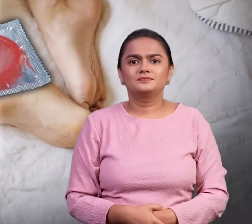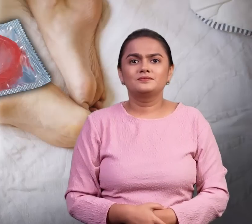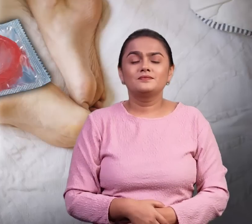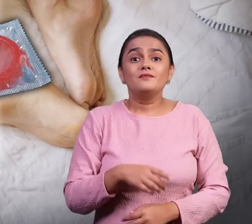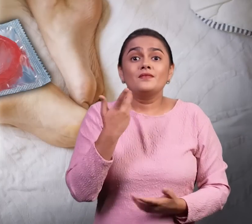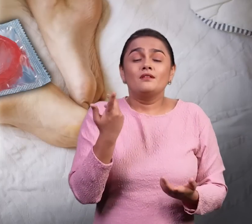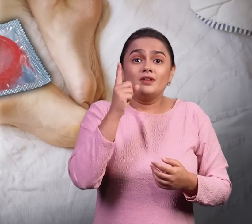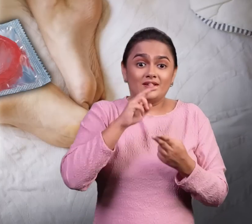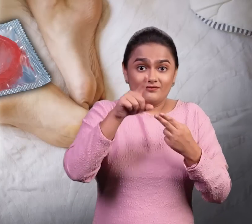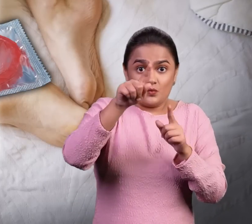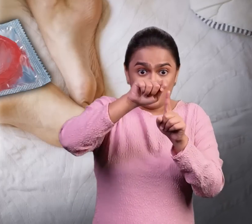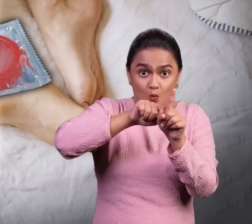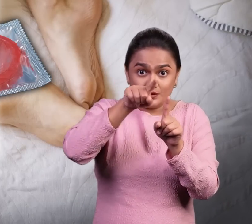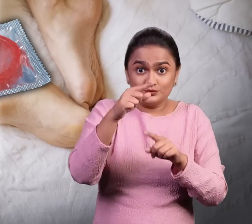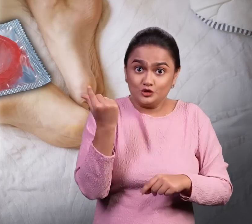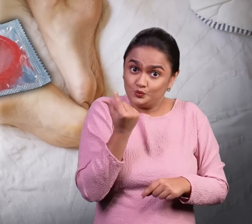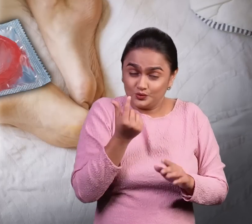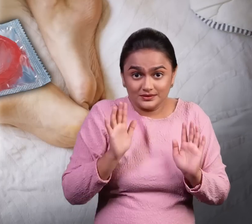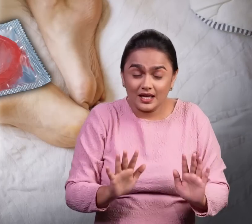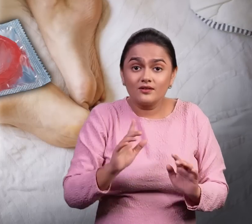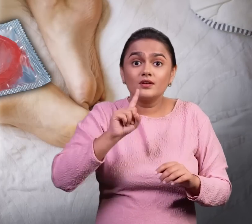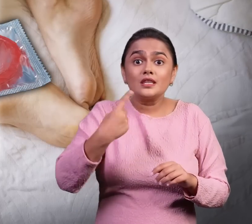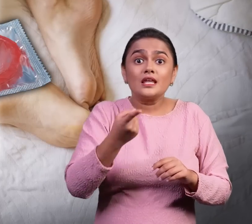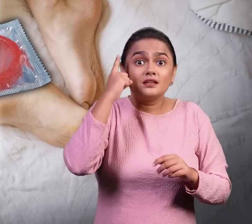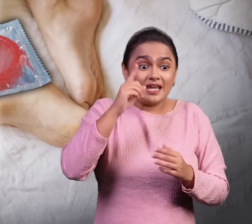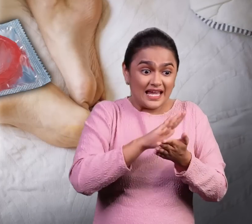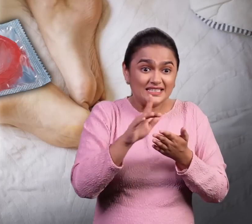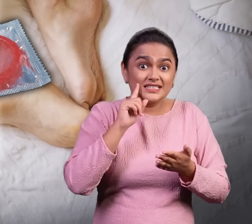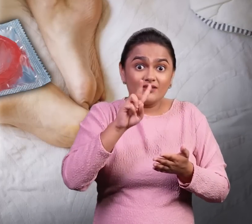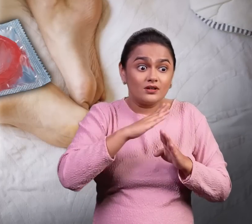HIV cannot be prevented using a condom.